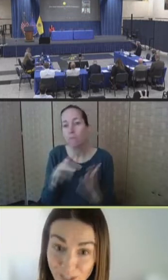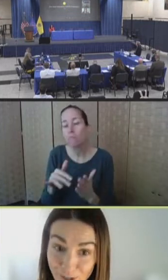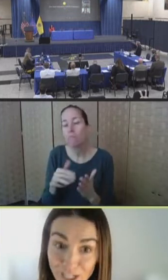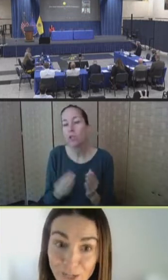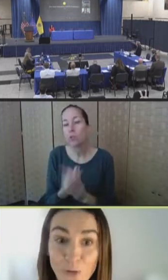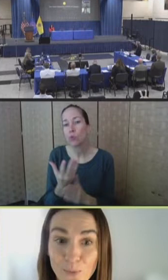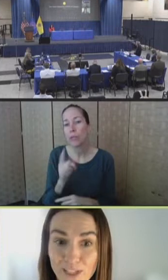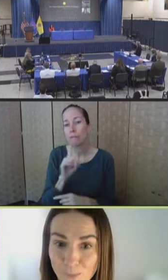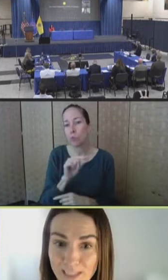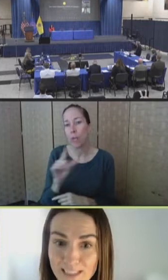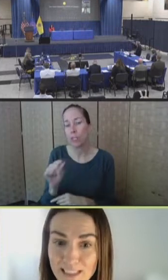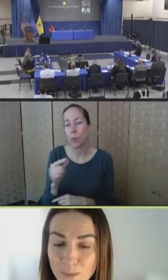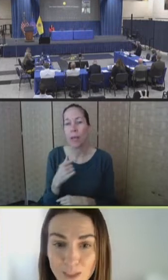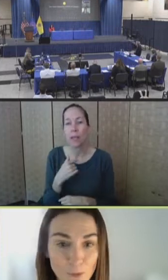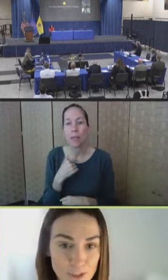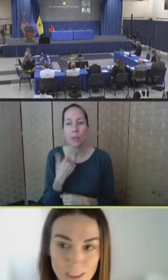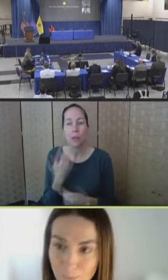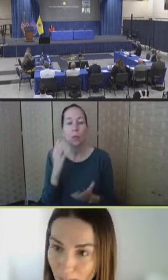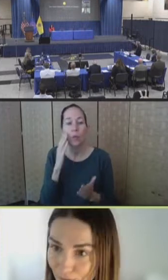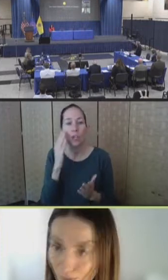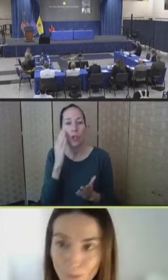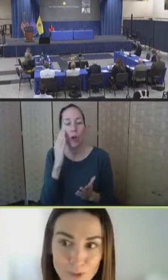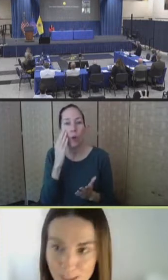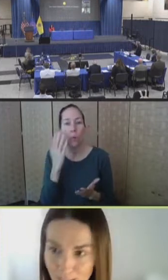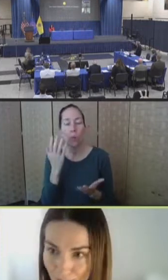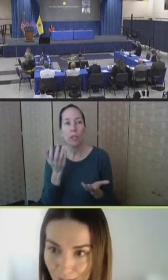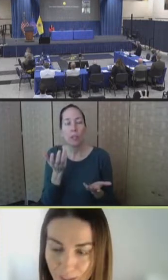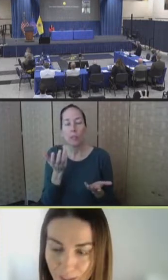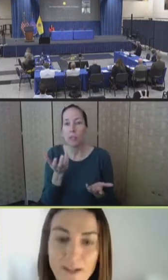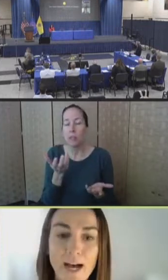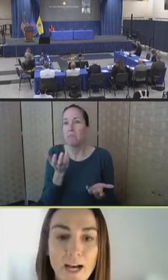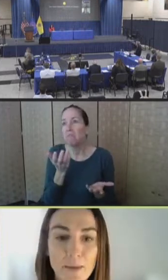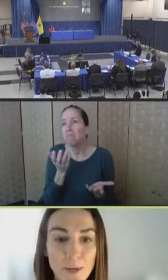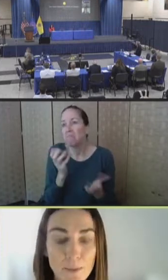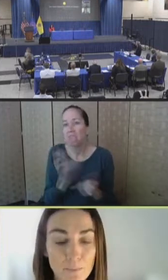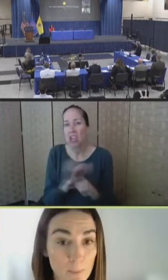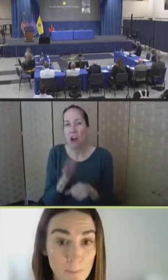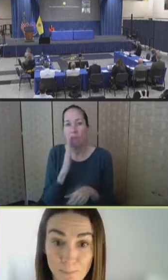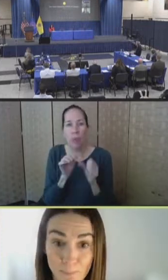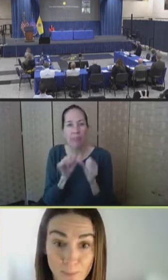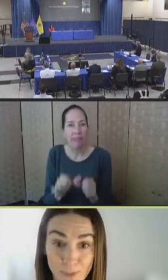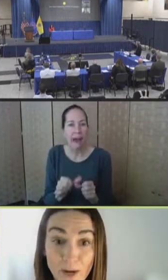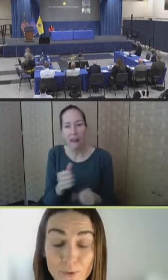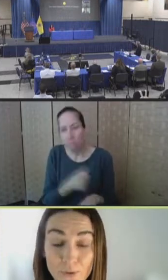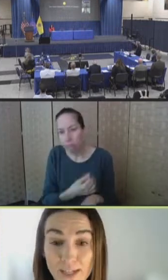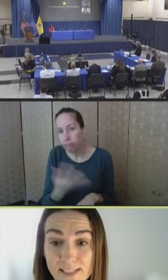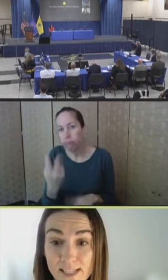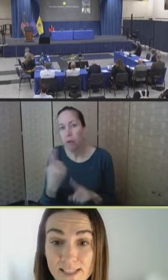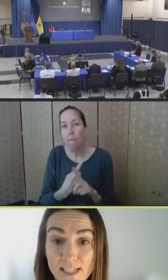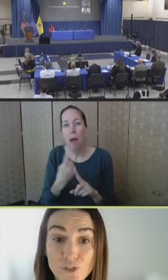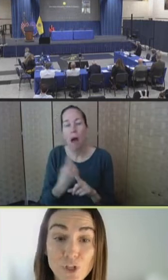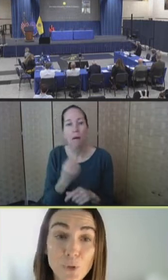entering what we expected to be a multi-month or multiyear public health crisis. And so,